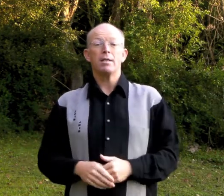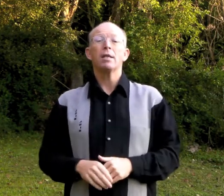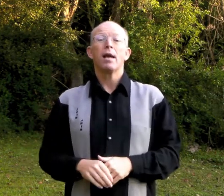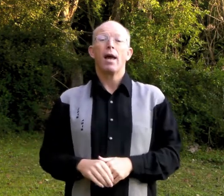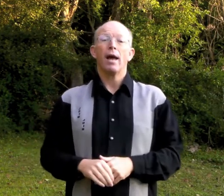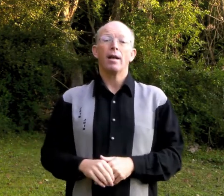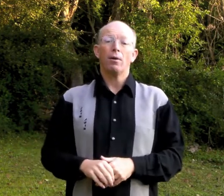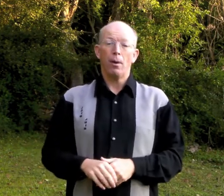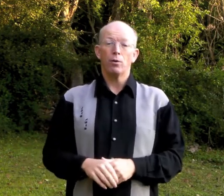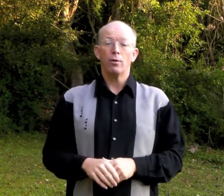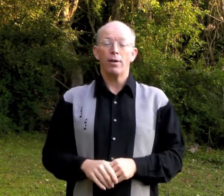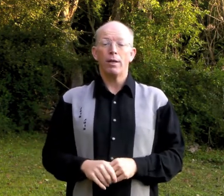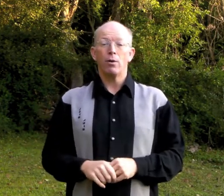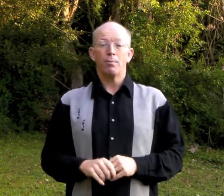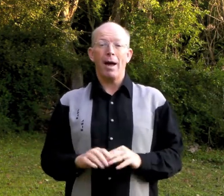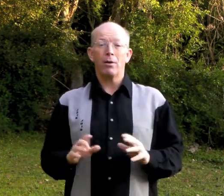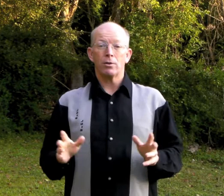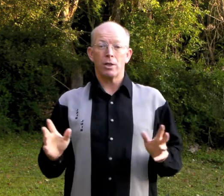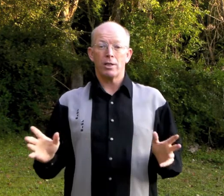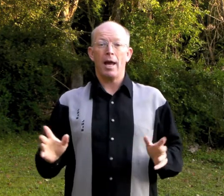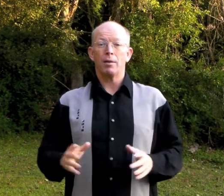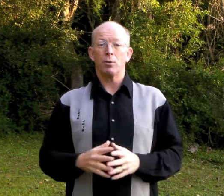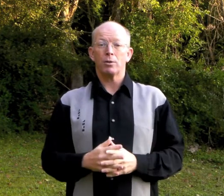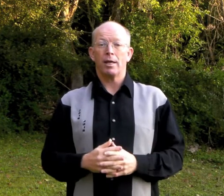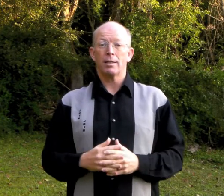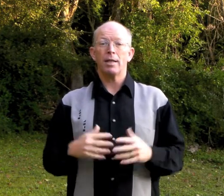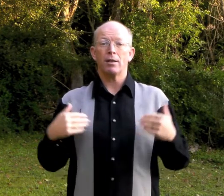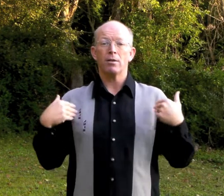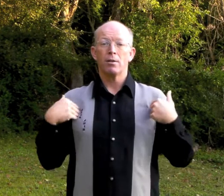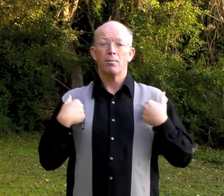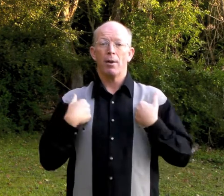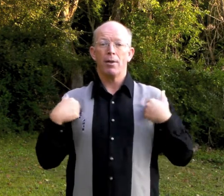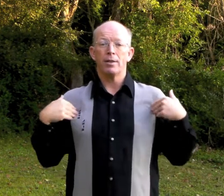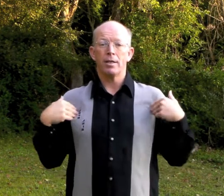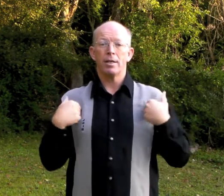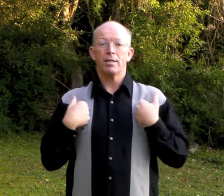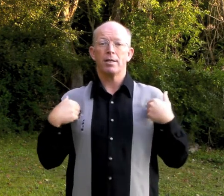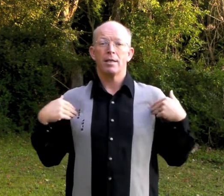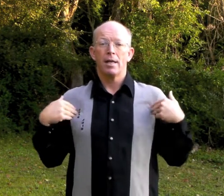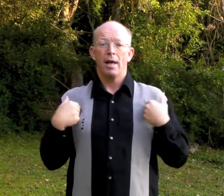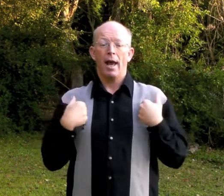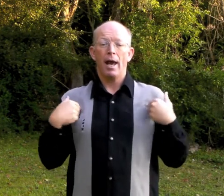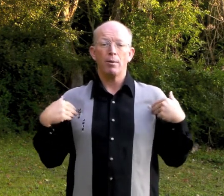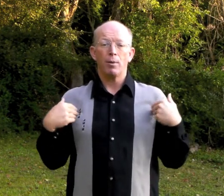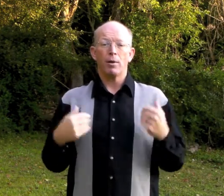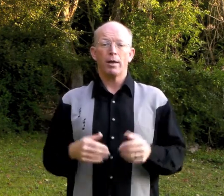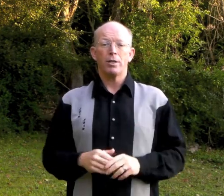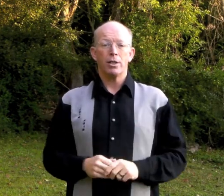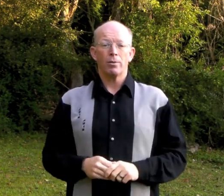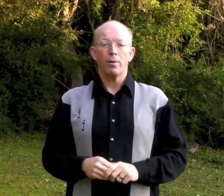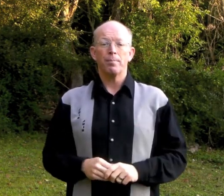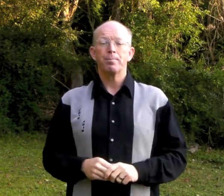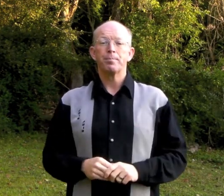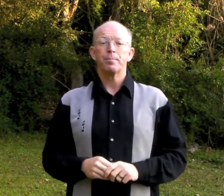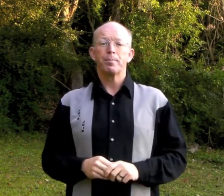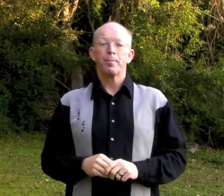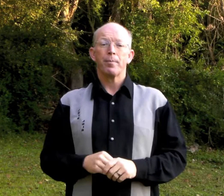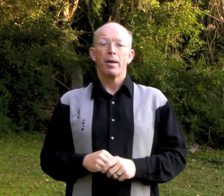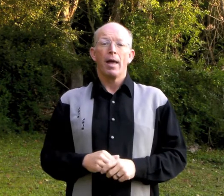I will do a video about just ANIMAL signs later. But this is ANIMAL in general.